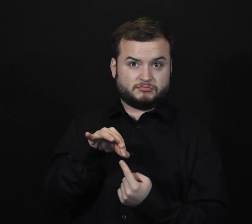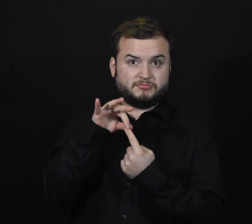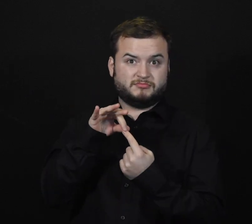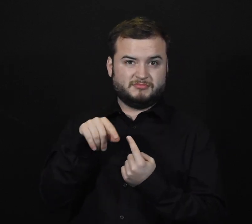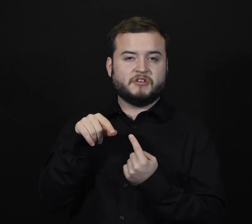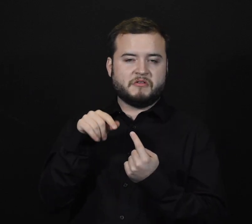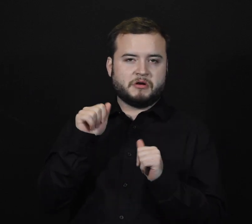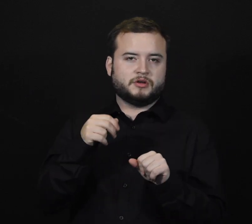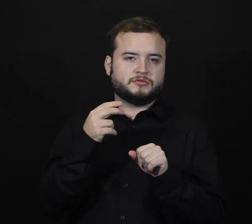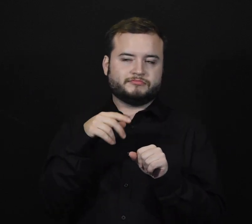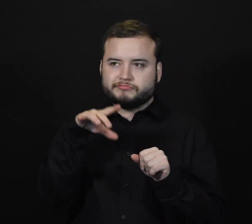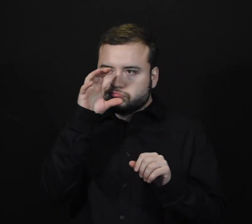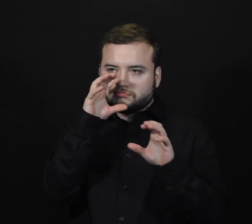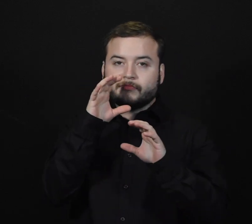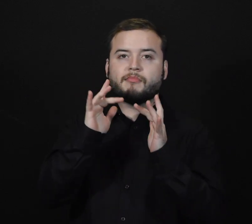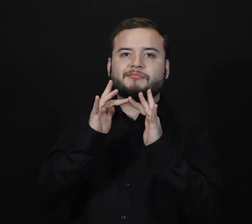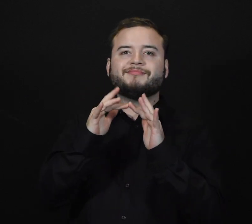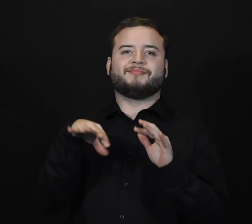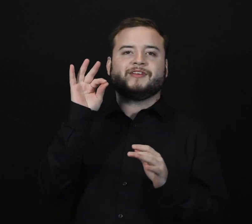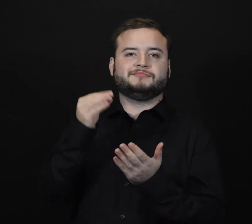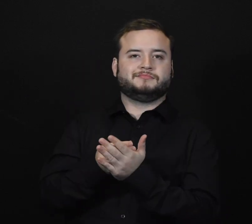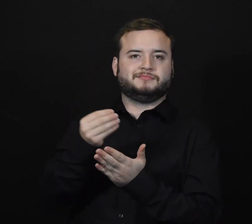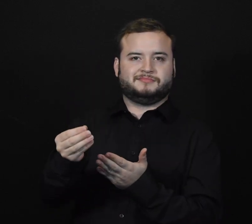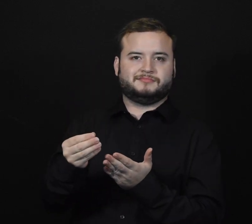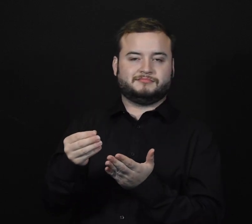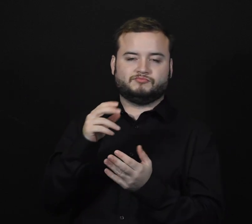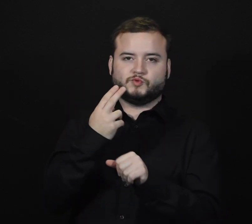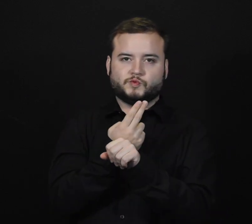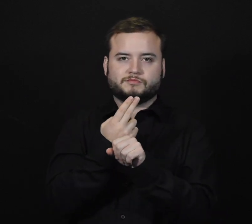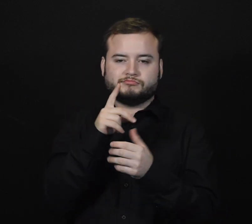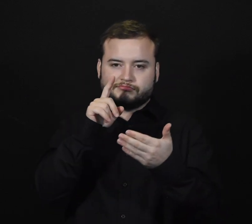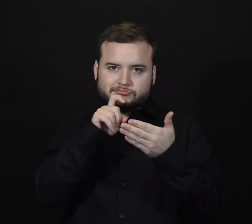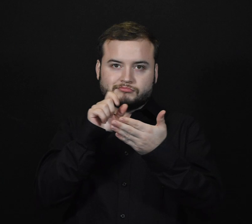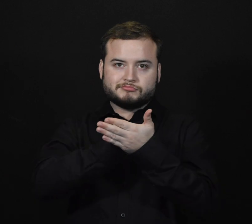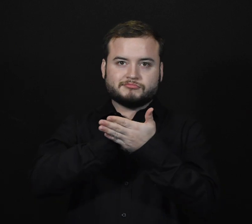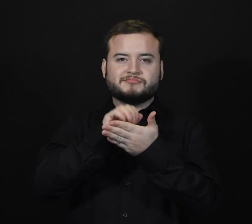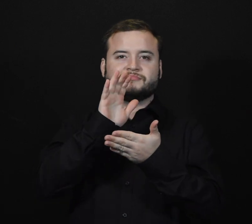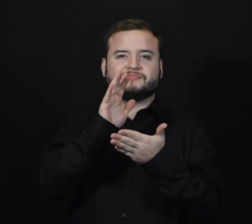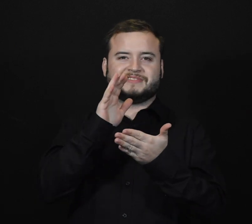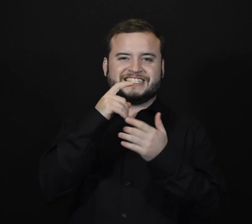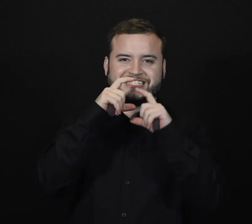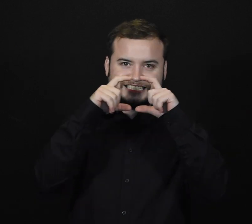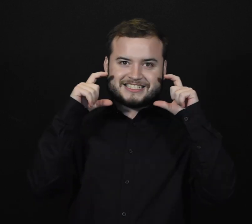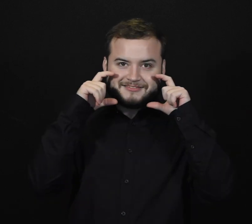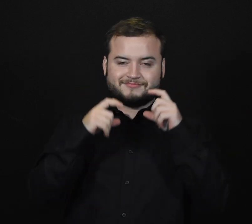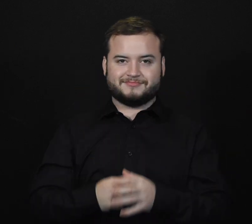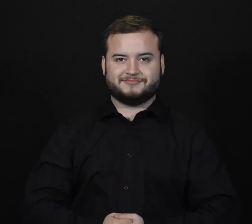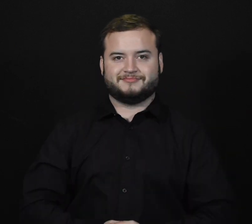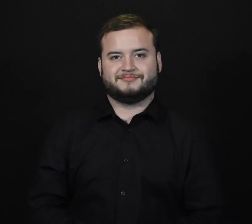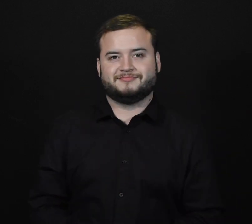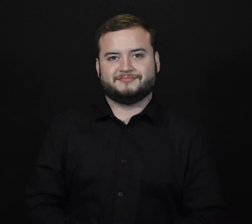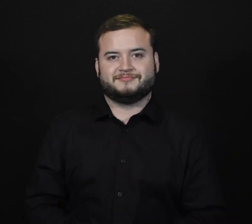which can also be found and purchased online to use on your transparent mask or shield.